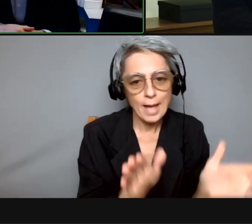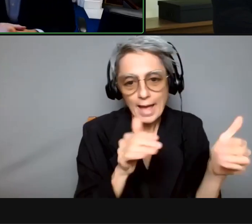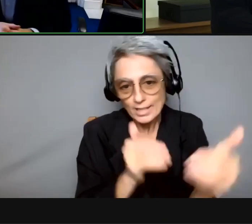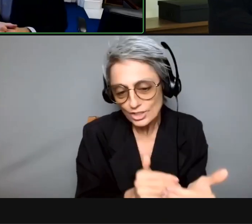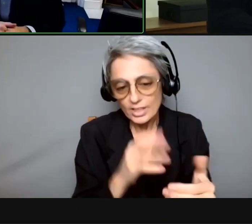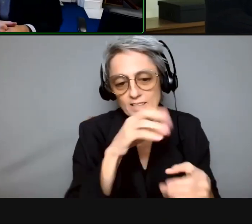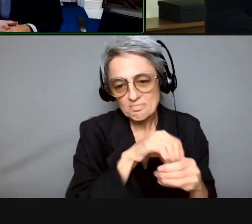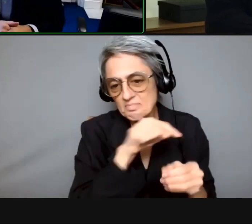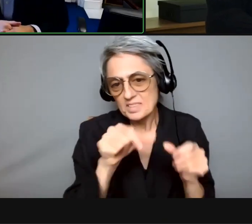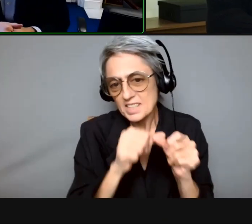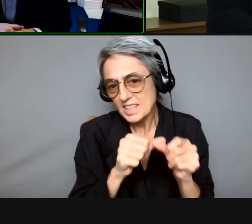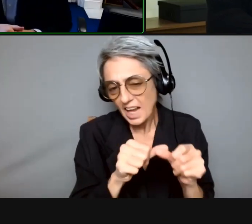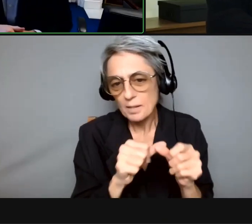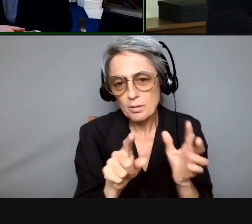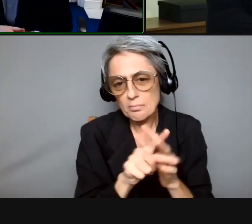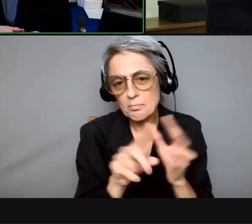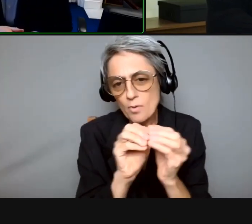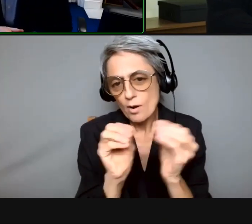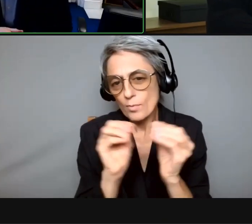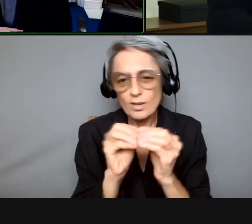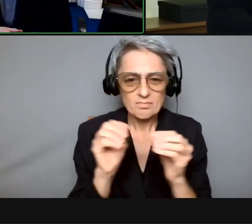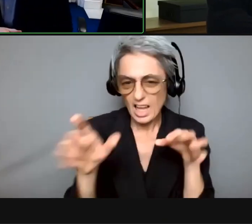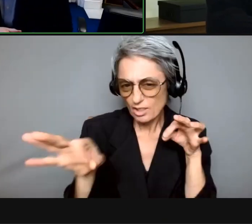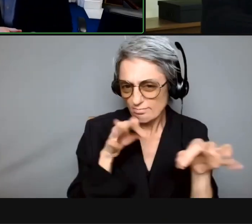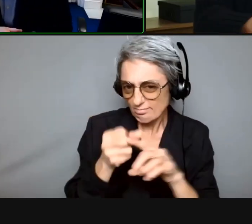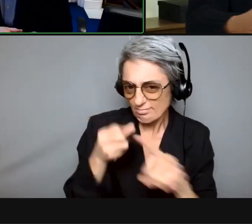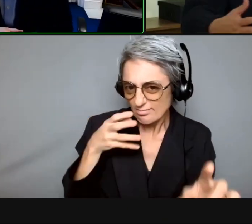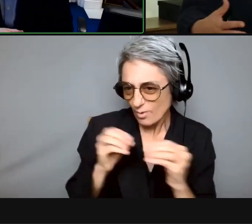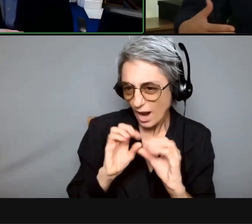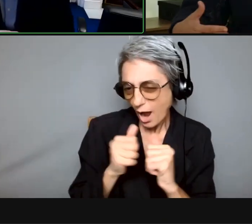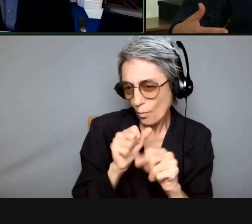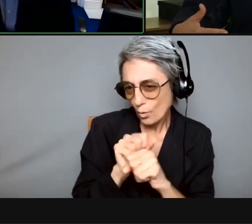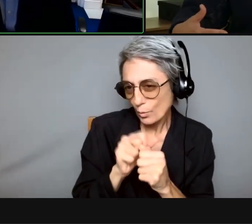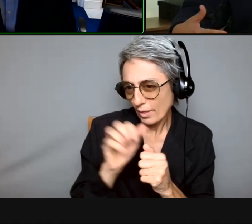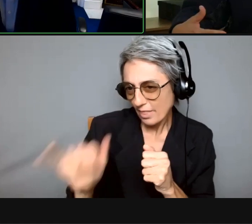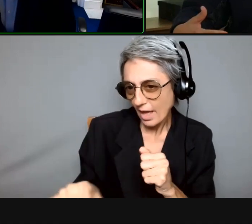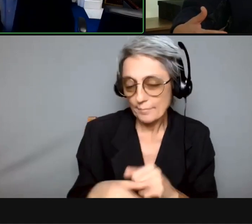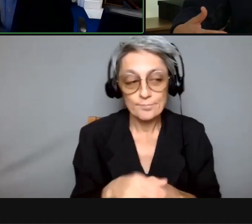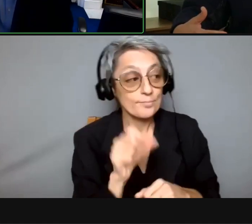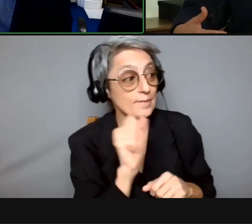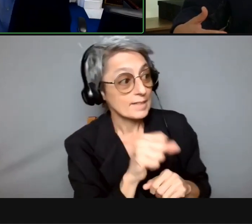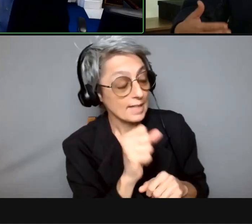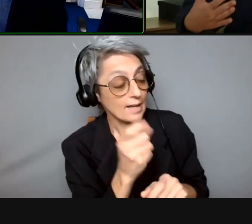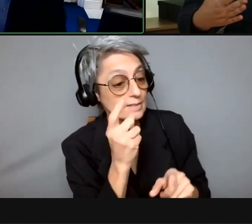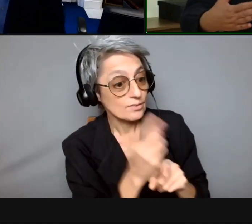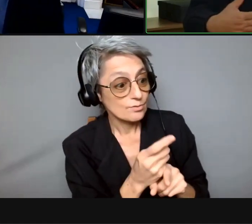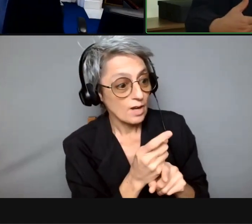Ms. Jackson: Yeah, thanks. It's really interesting because I think those two lines of climate